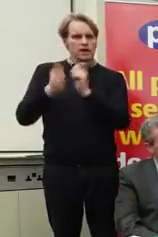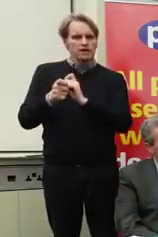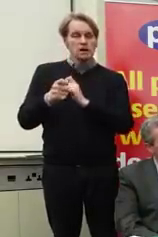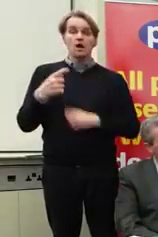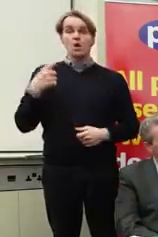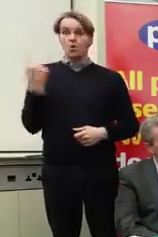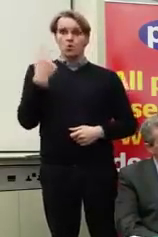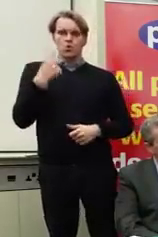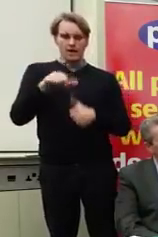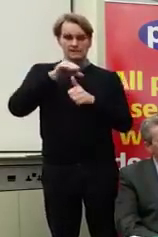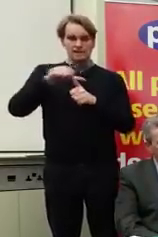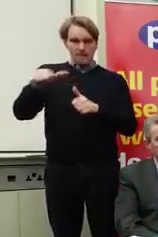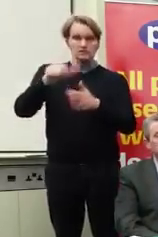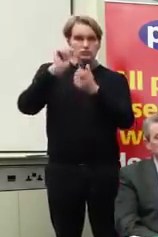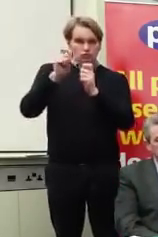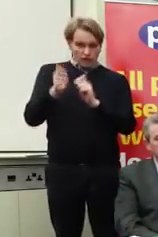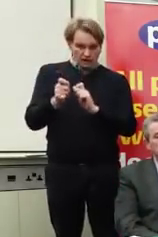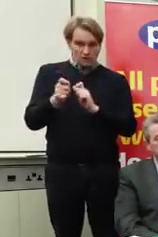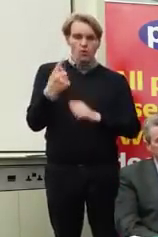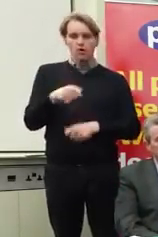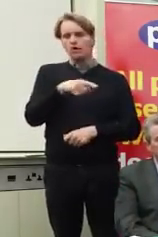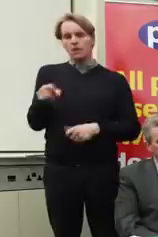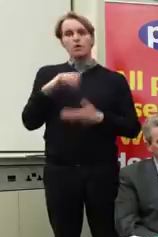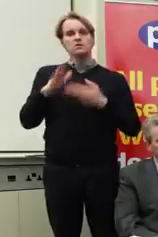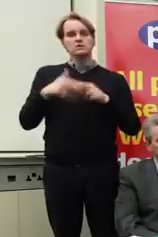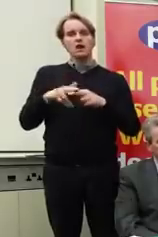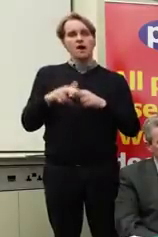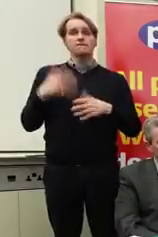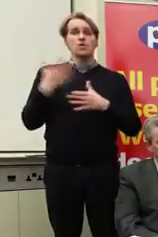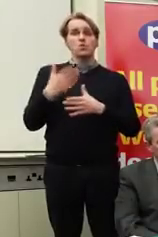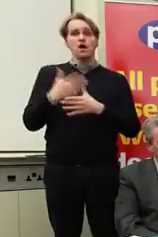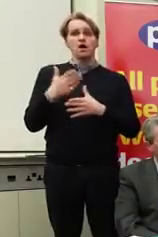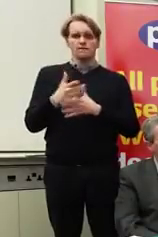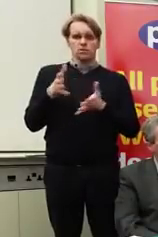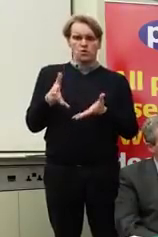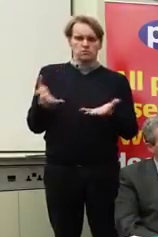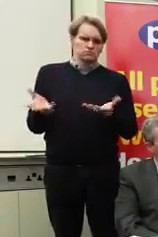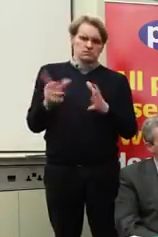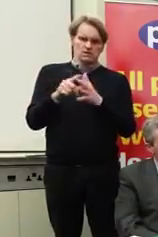reform than the people going the job. We're coming into the last five minutes of this Facebook